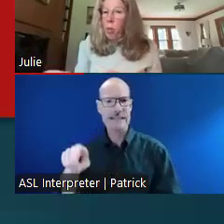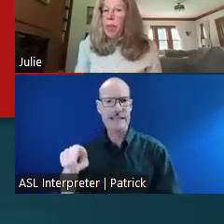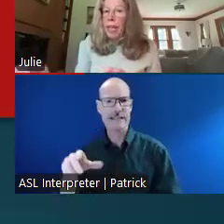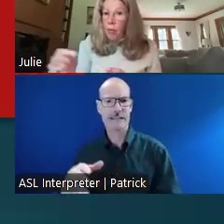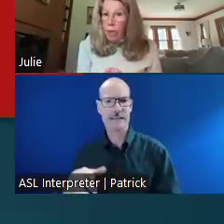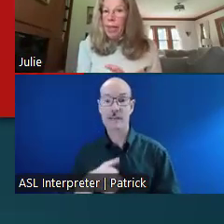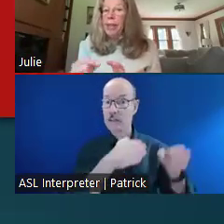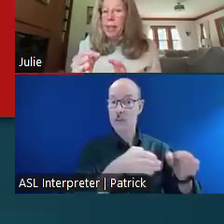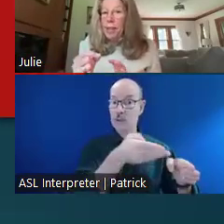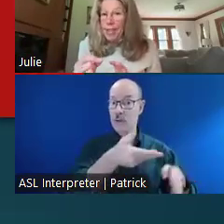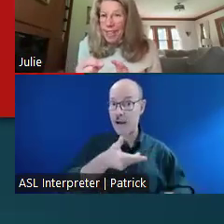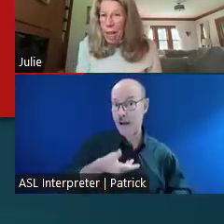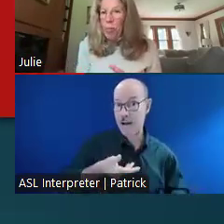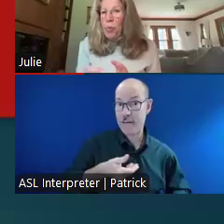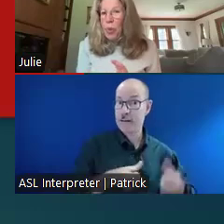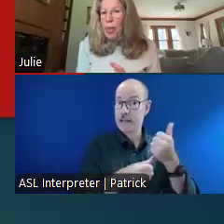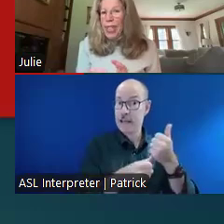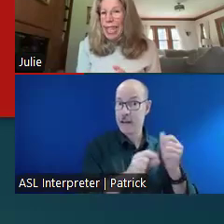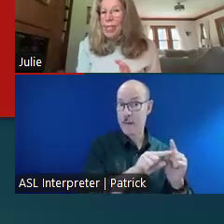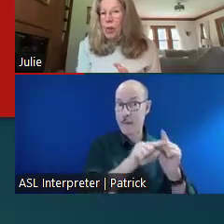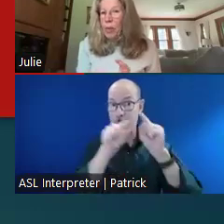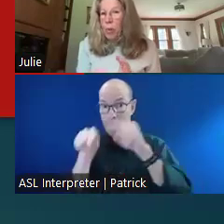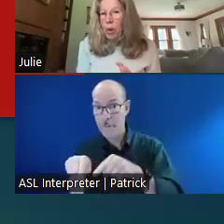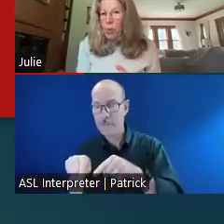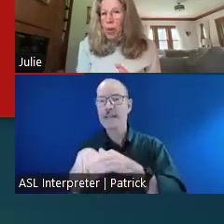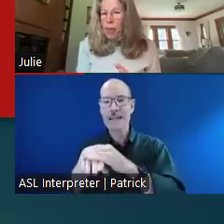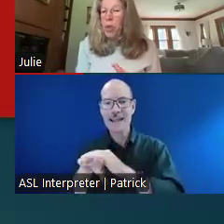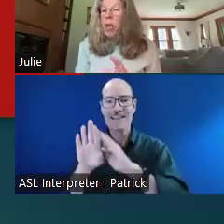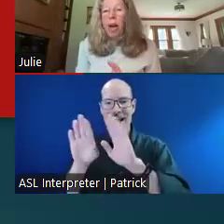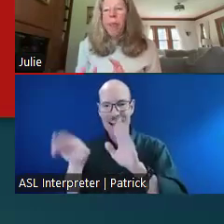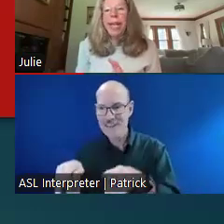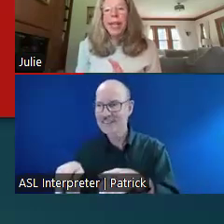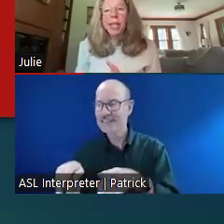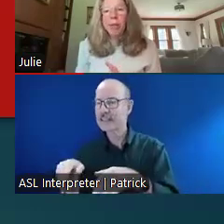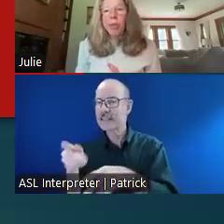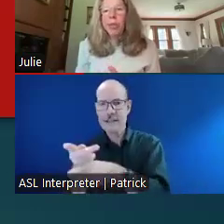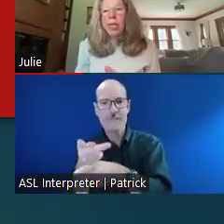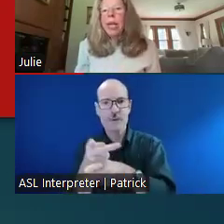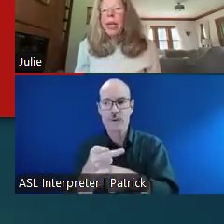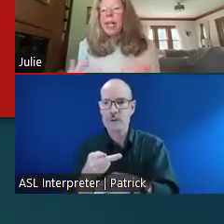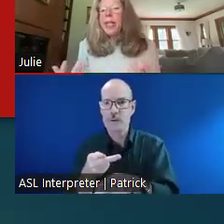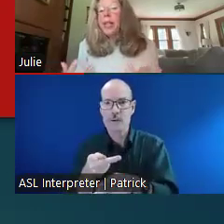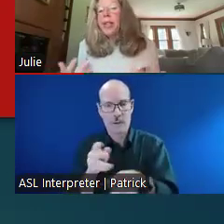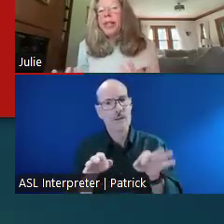So that when the aide comes to the home, they can really help with the need of your loved one. You can't make any assumptions.